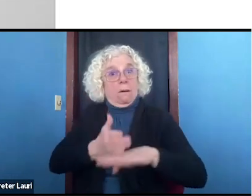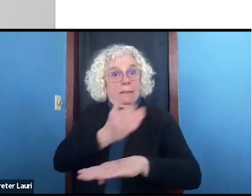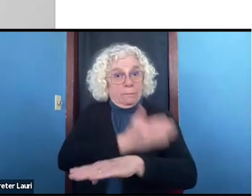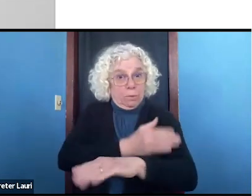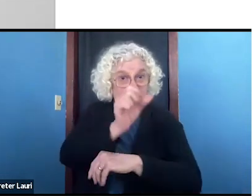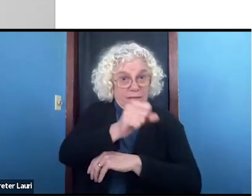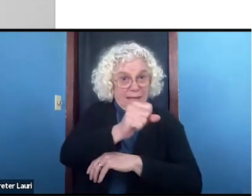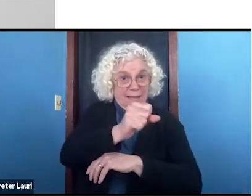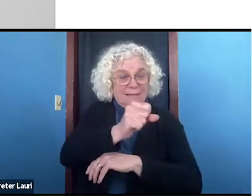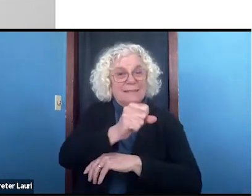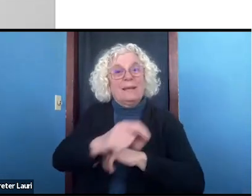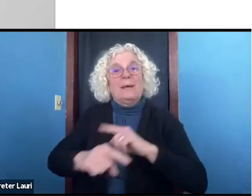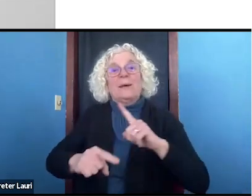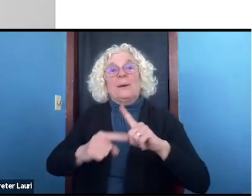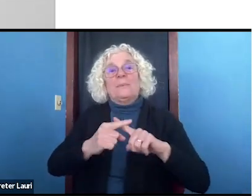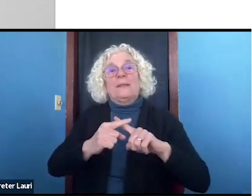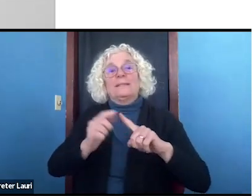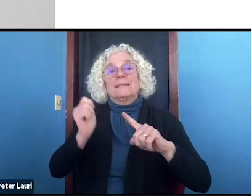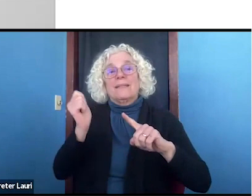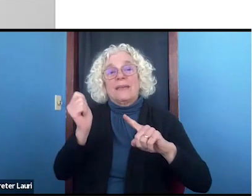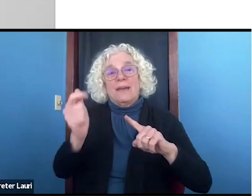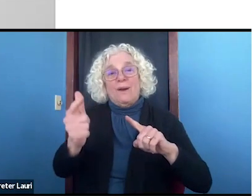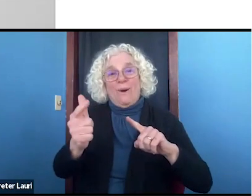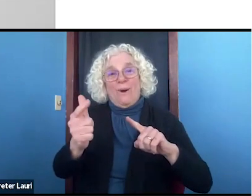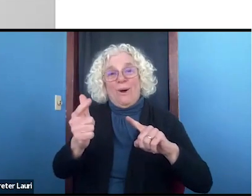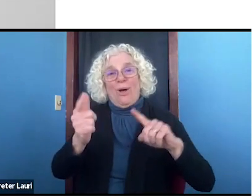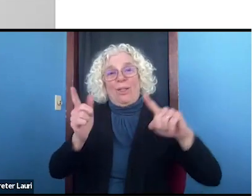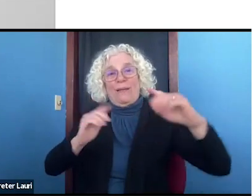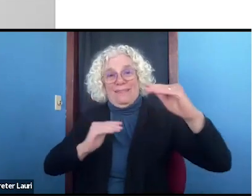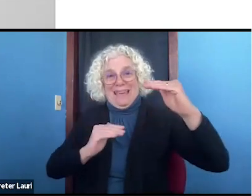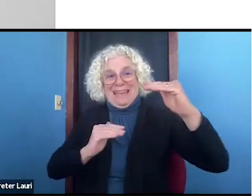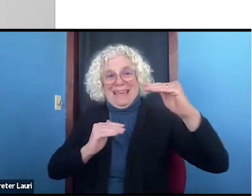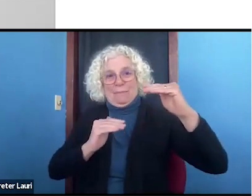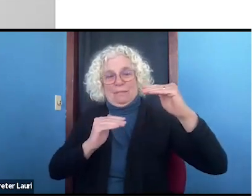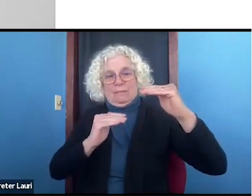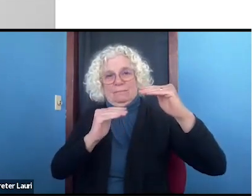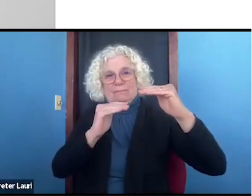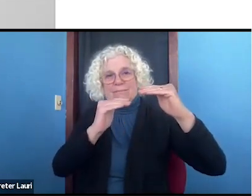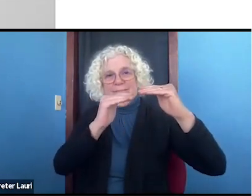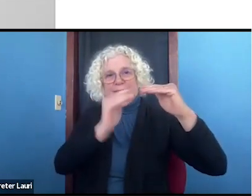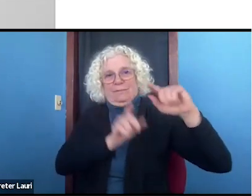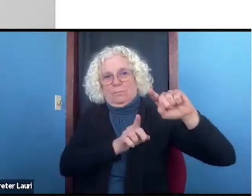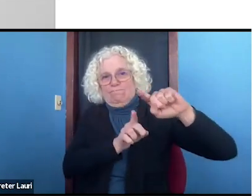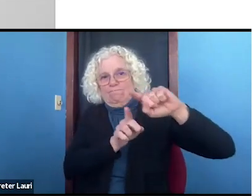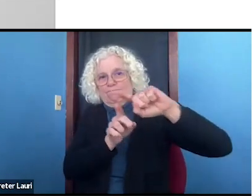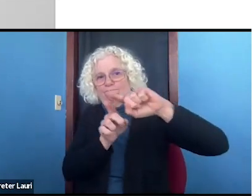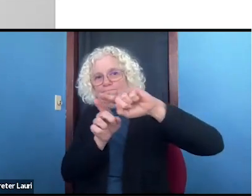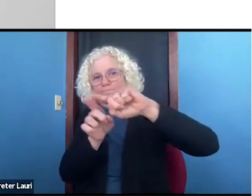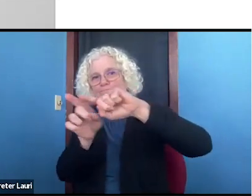but also also diminishing the gap between populations.